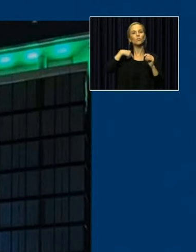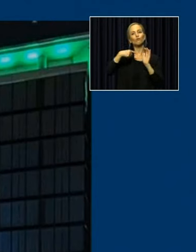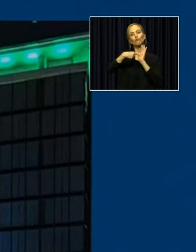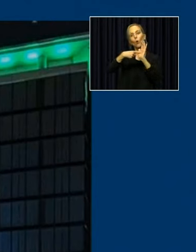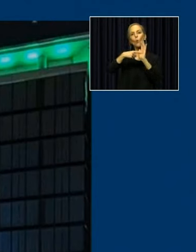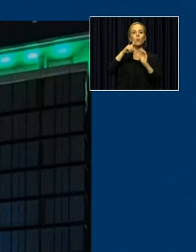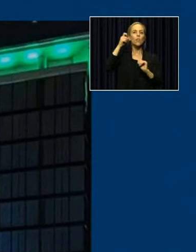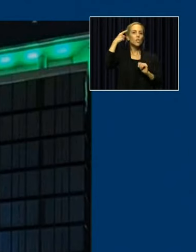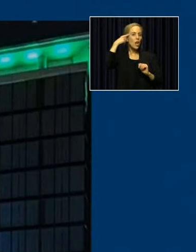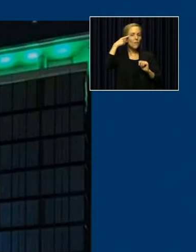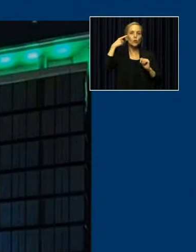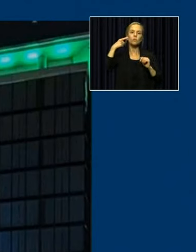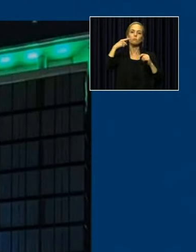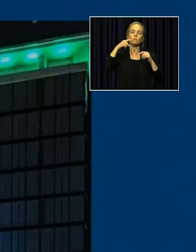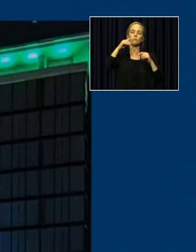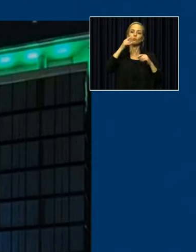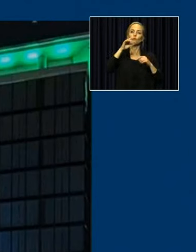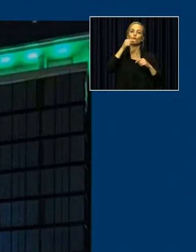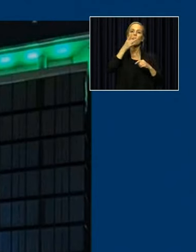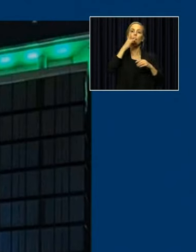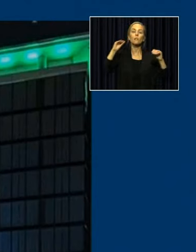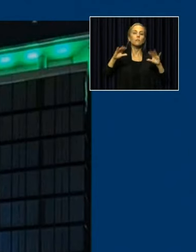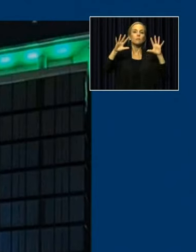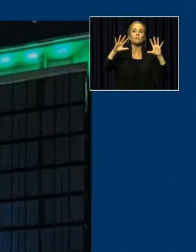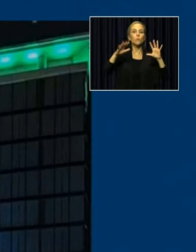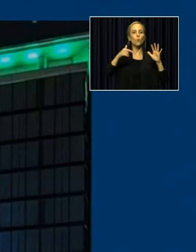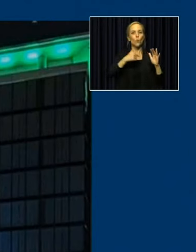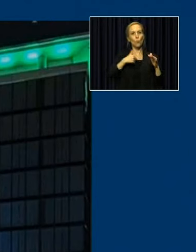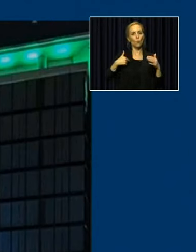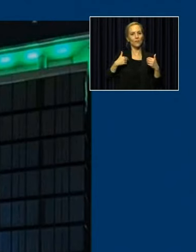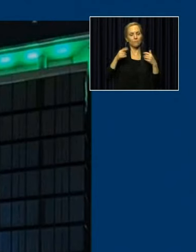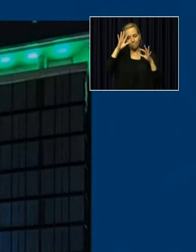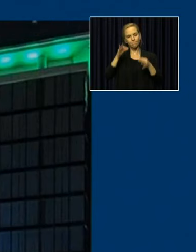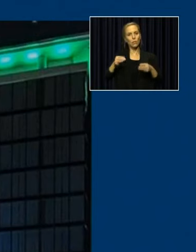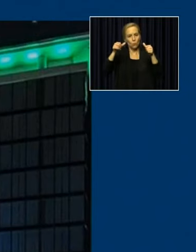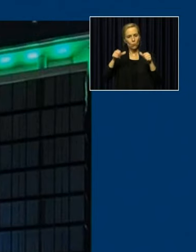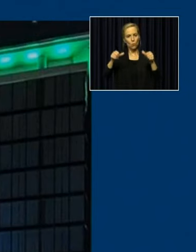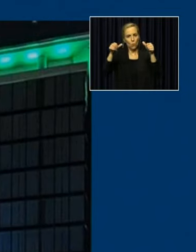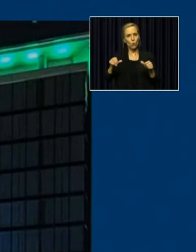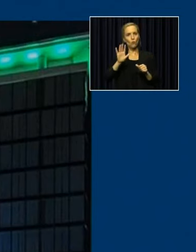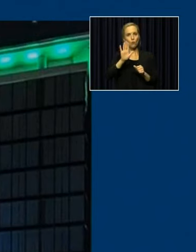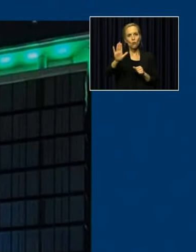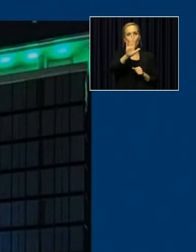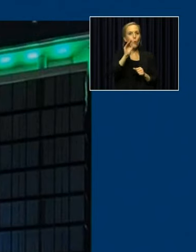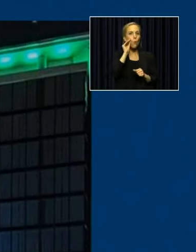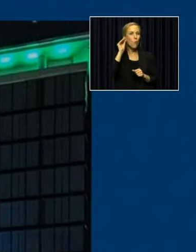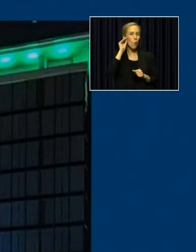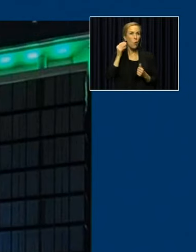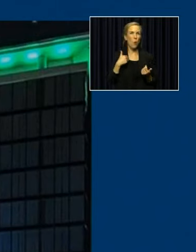SINGLE BIT OF IT. WE NOW HAVE A SPECIAL VIDEO. IT'S FROM OUR LIEUTENANT GOVERNOR.